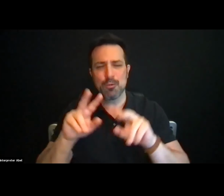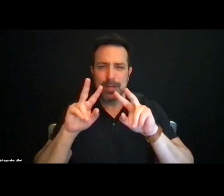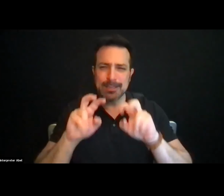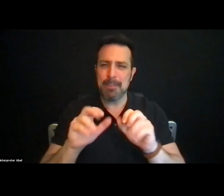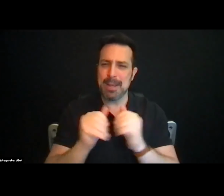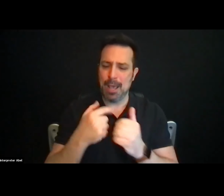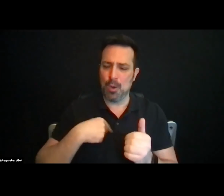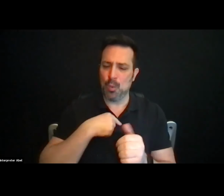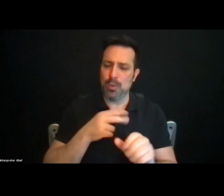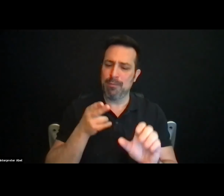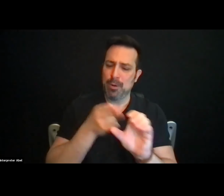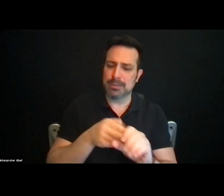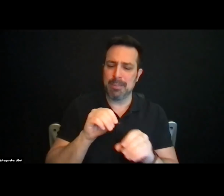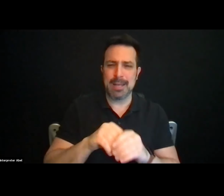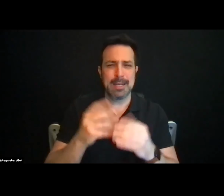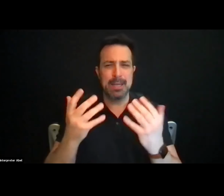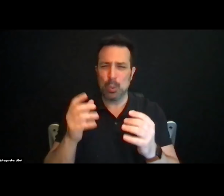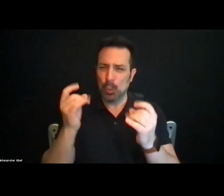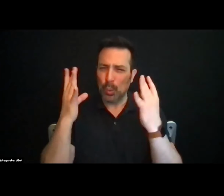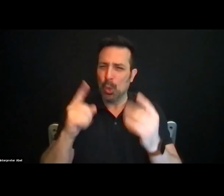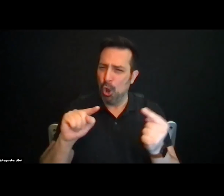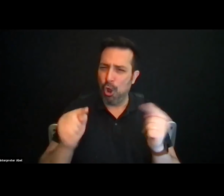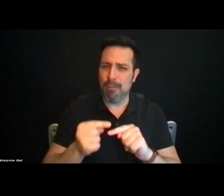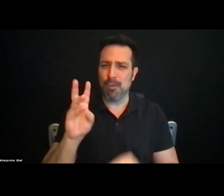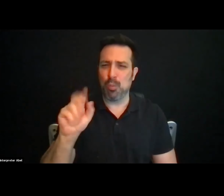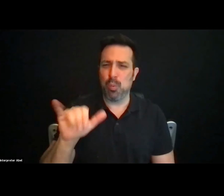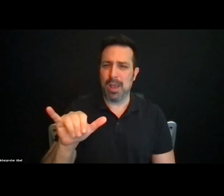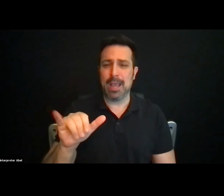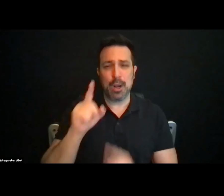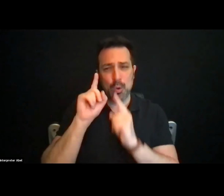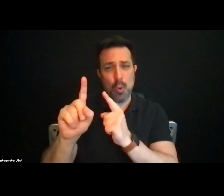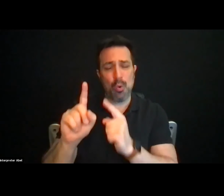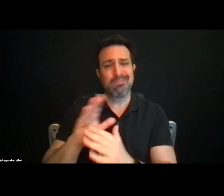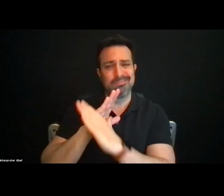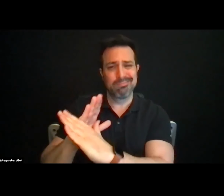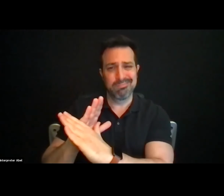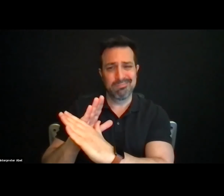white male supremacy run throughout our country systems and